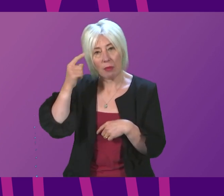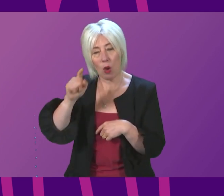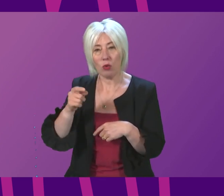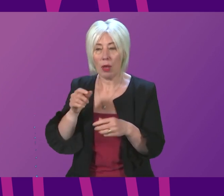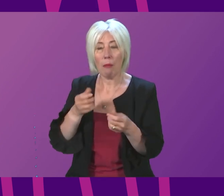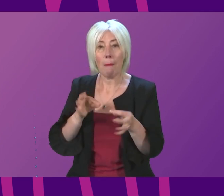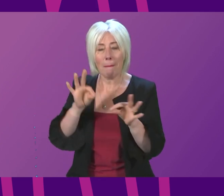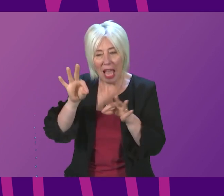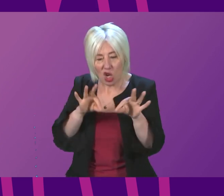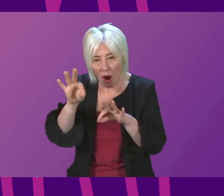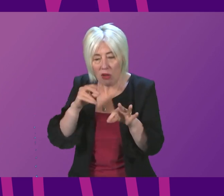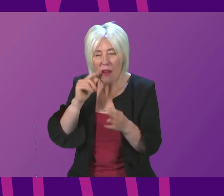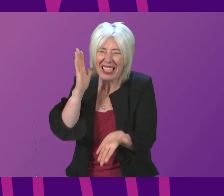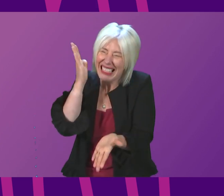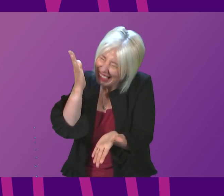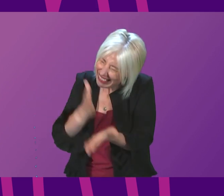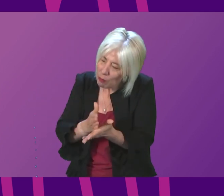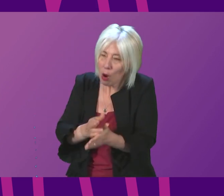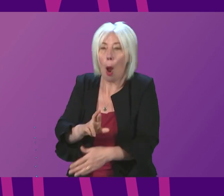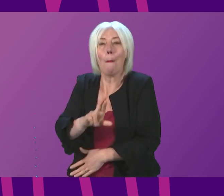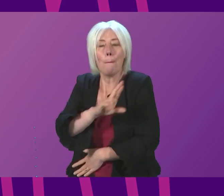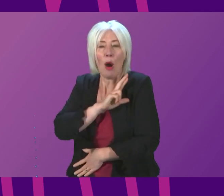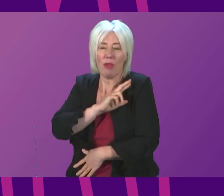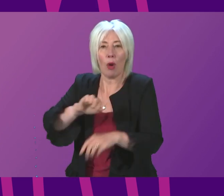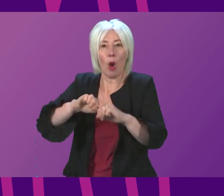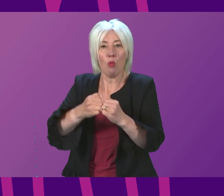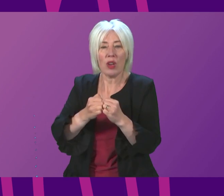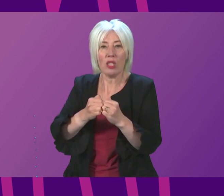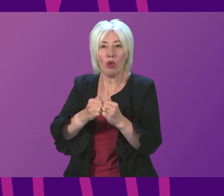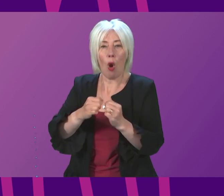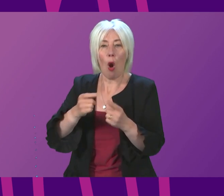a deliberate and purposeful breach of the Ministerial Code.”